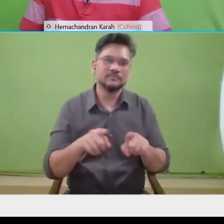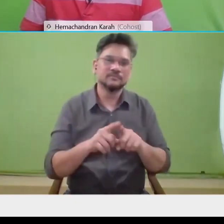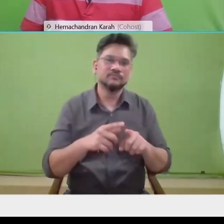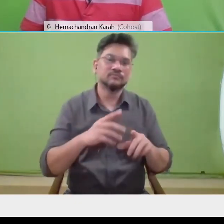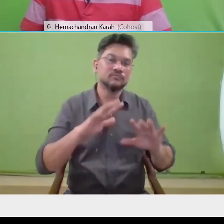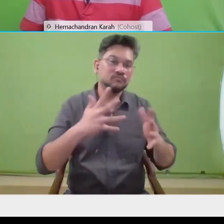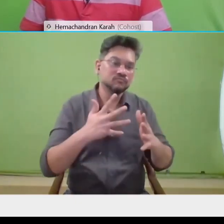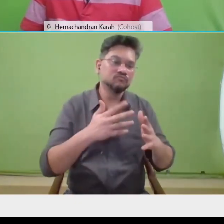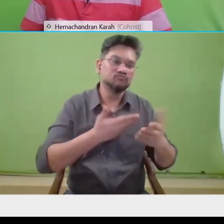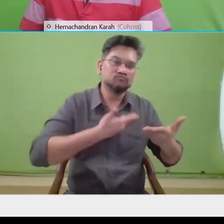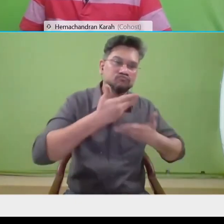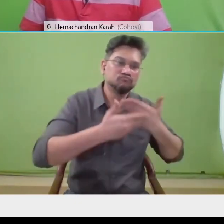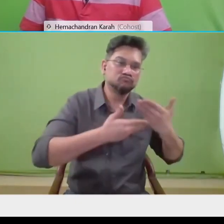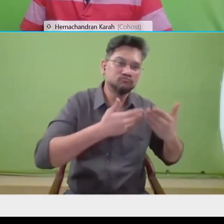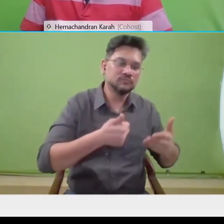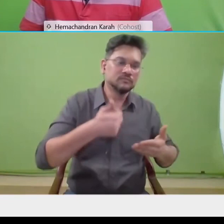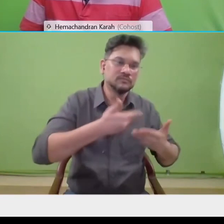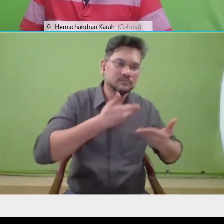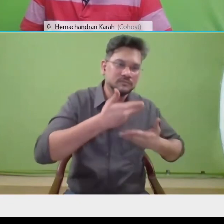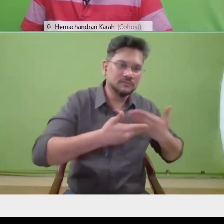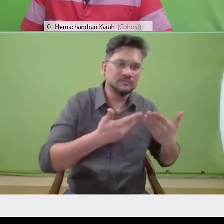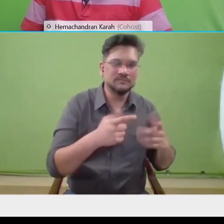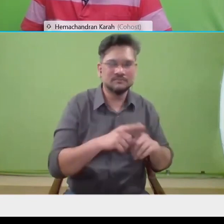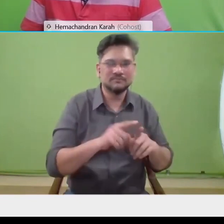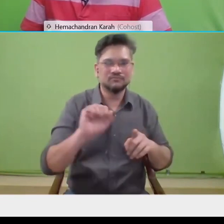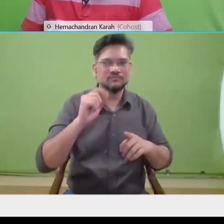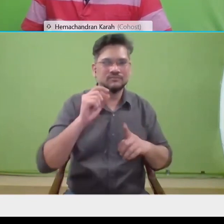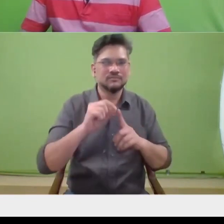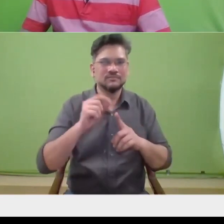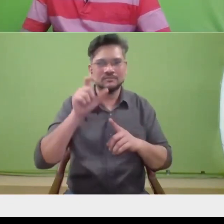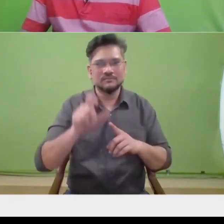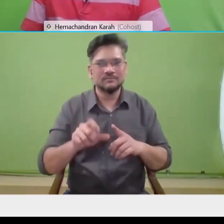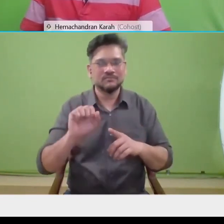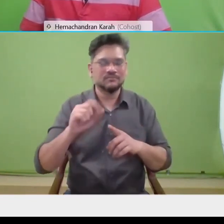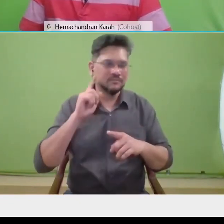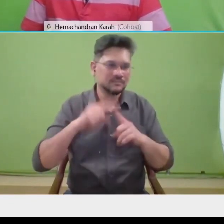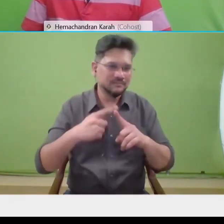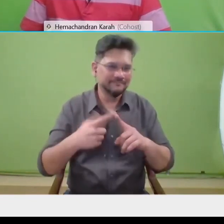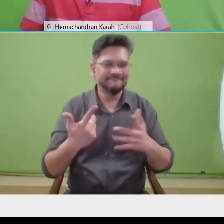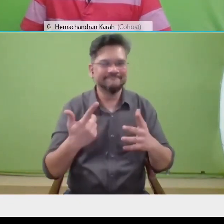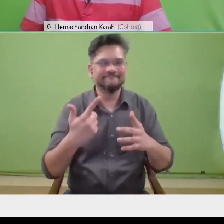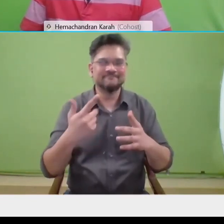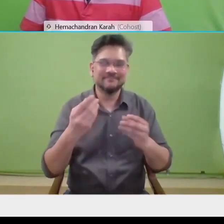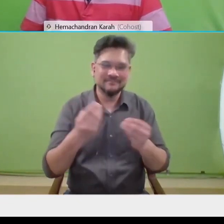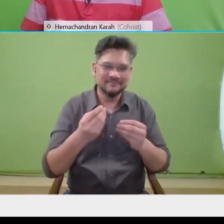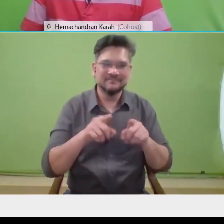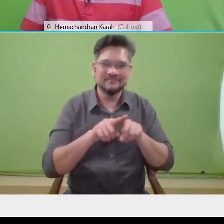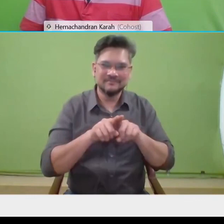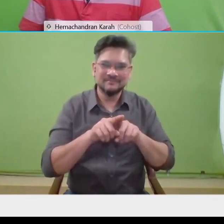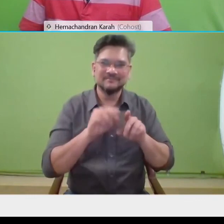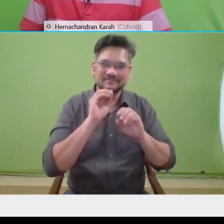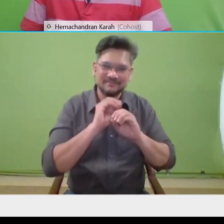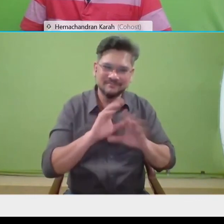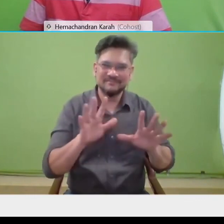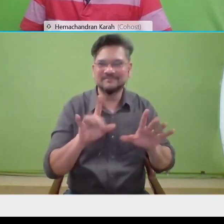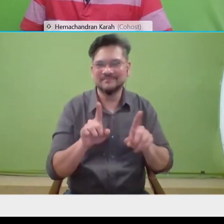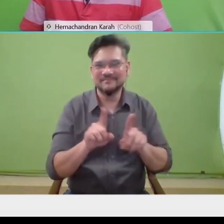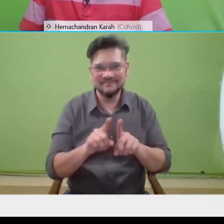with personal examples anecdotes again I thought I was connecting with you